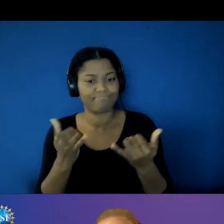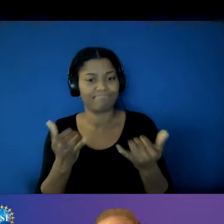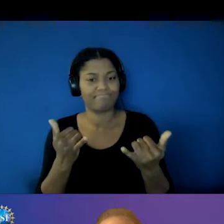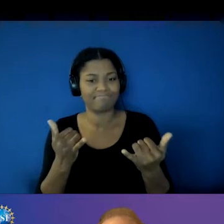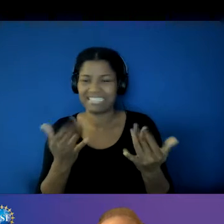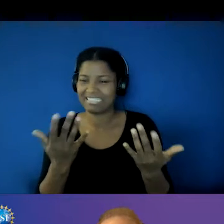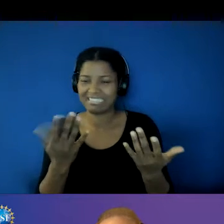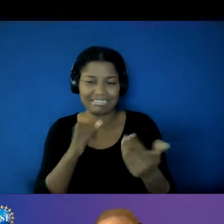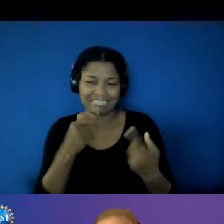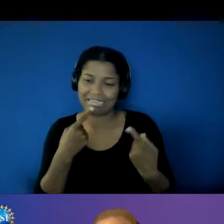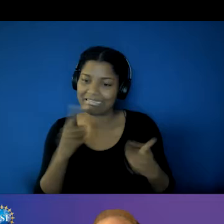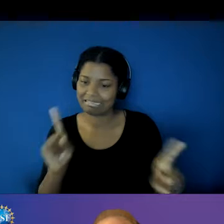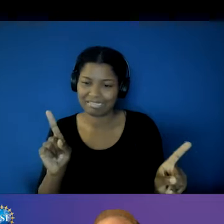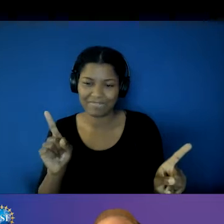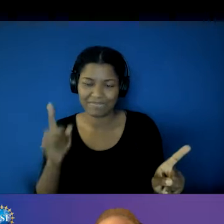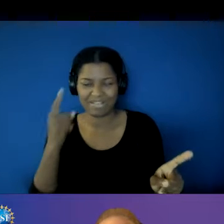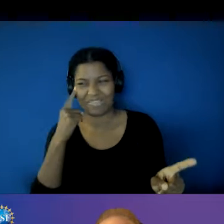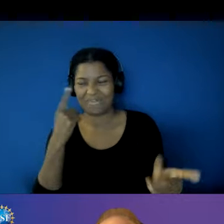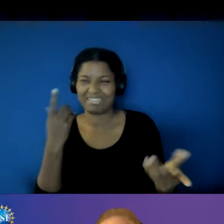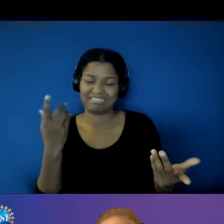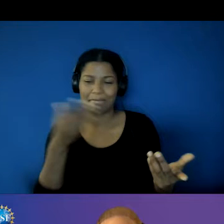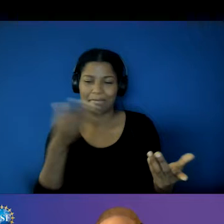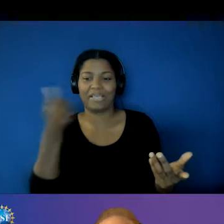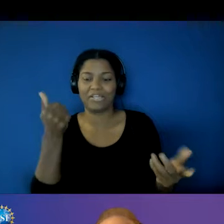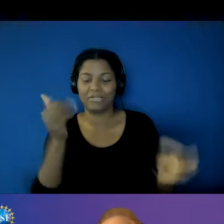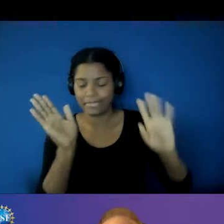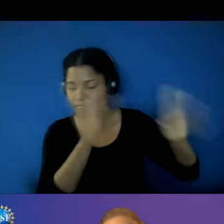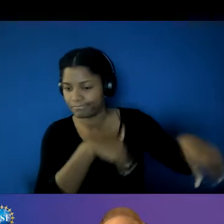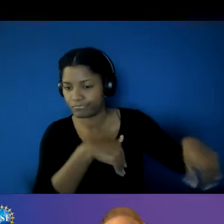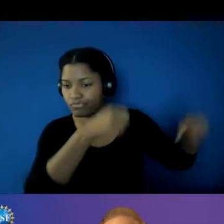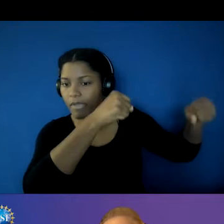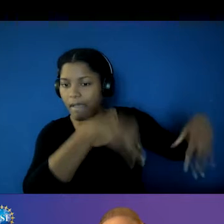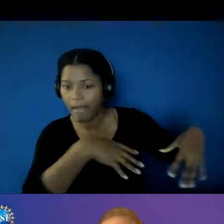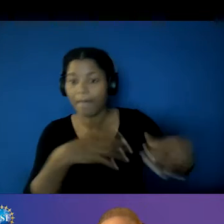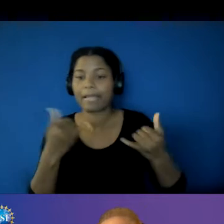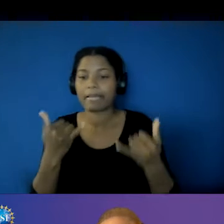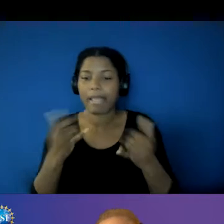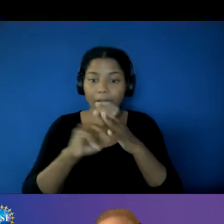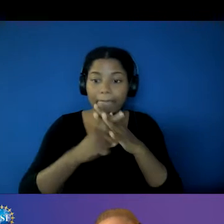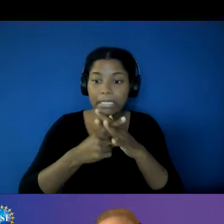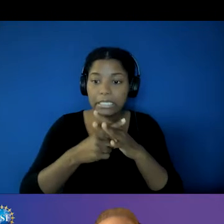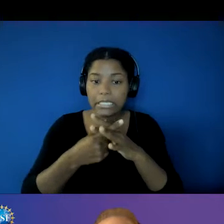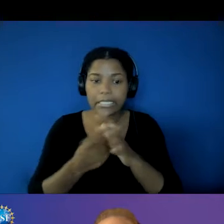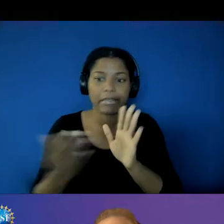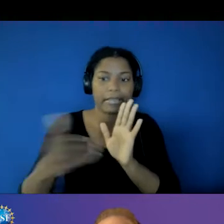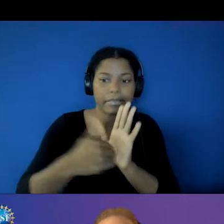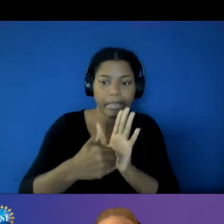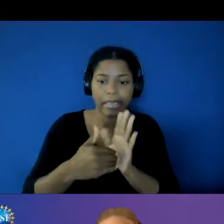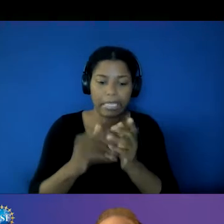as you had intended, and therefore you go back the beginning, or you tweak the, designs that you had. And eventually,